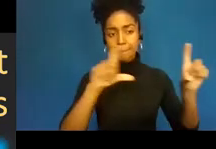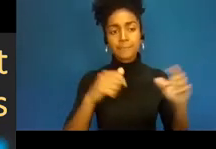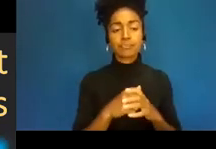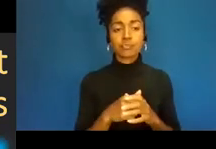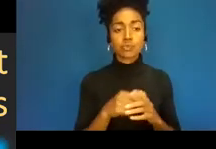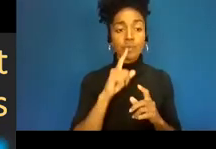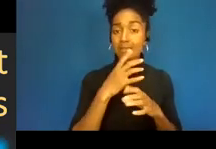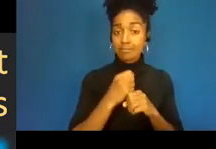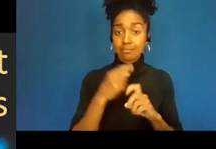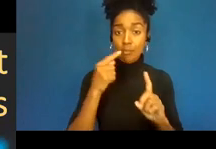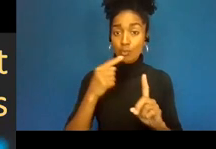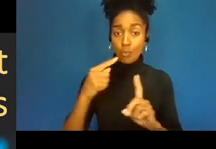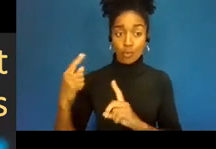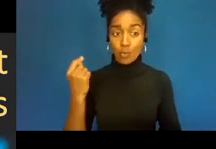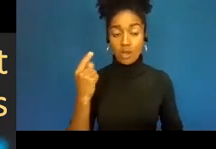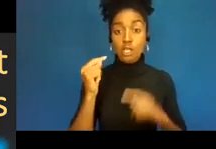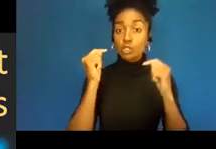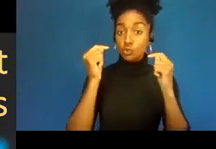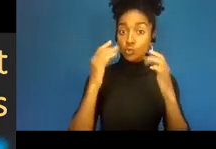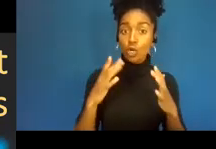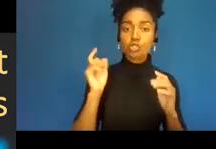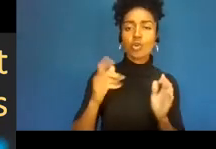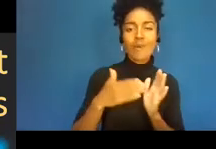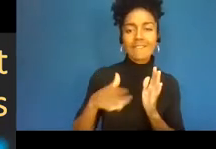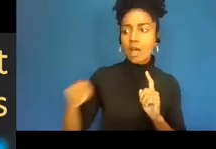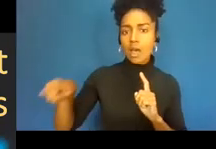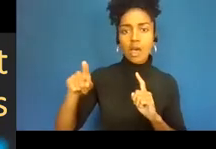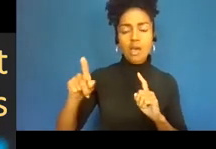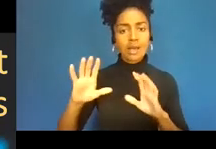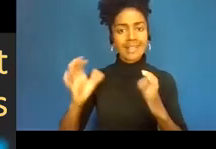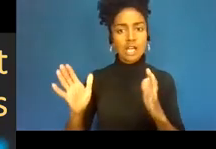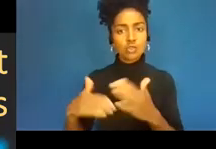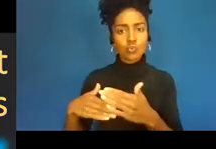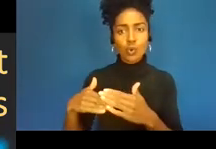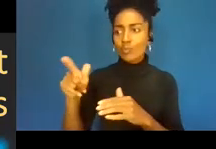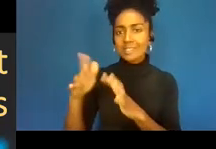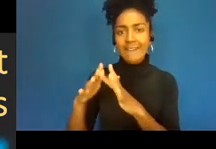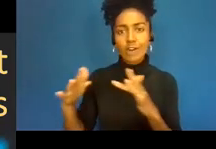You know, tutors should reflect the diverse demographics of the student body. And we know that that poses a challenge